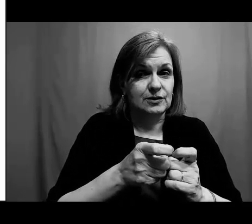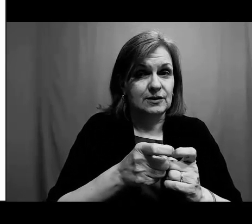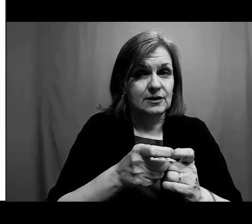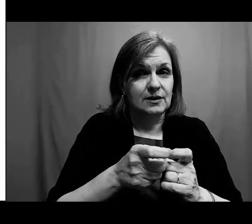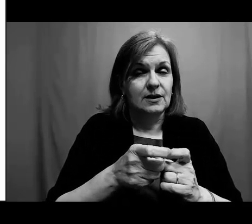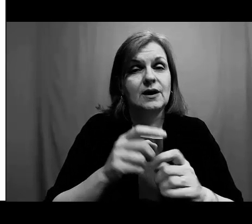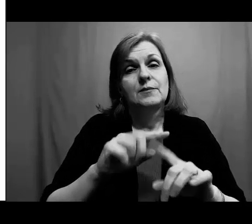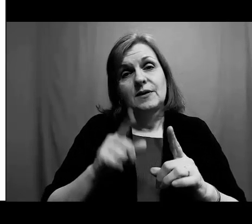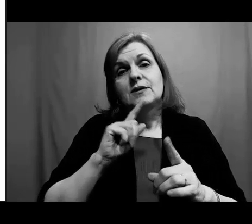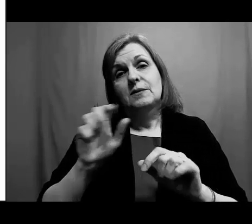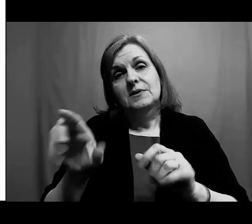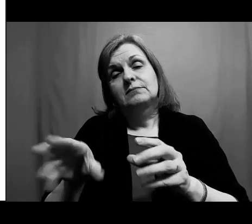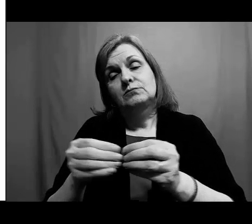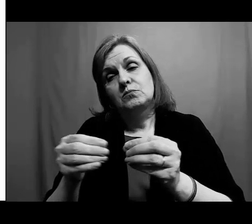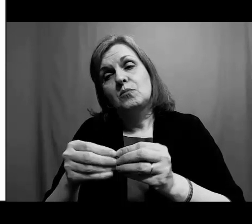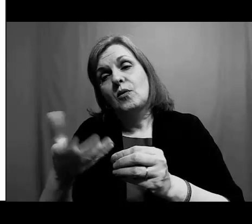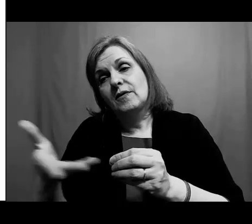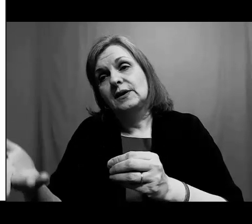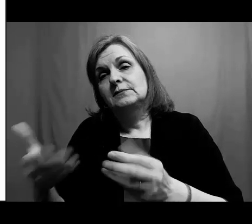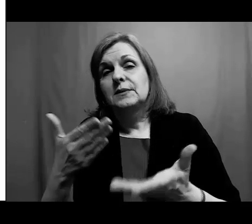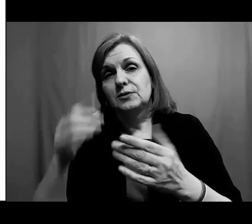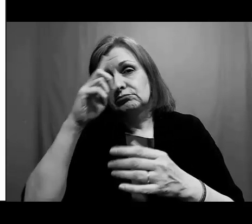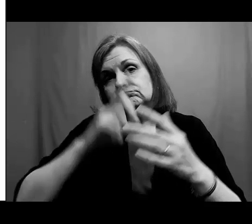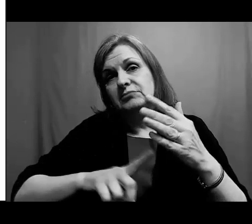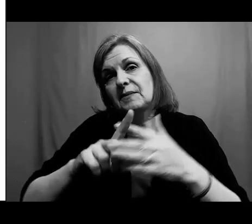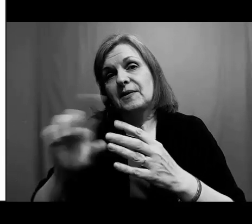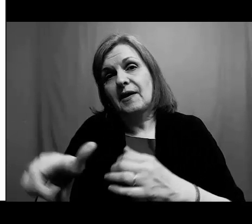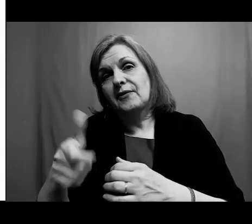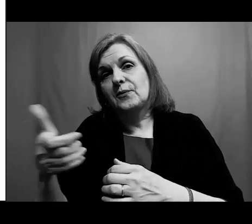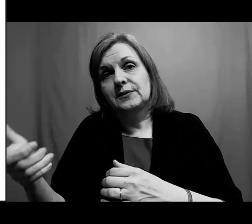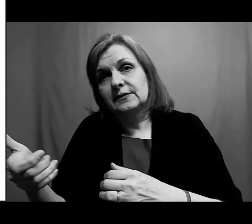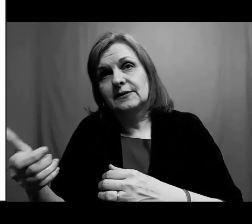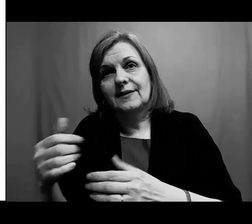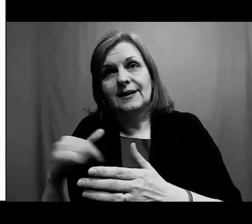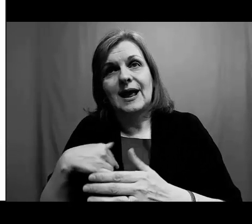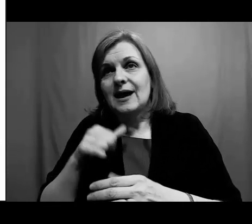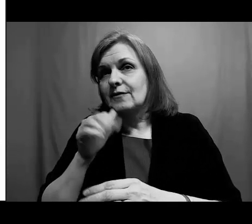to all kinds of different things and you may think of some that I don't talk about